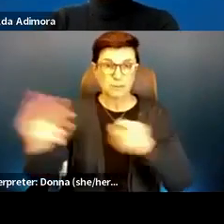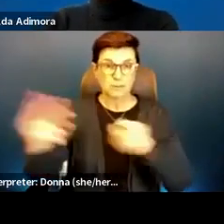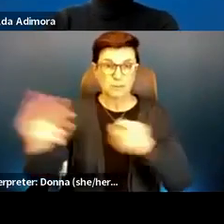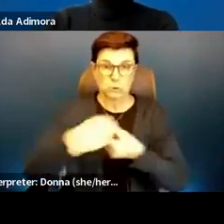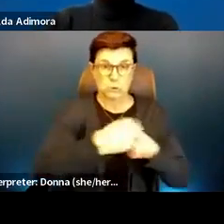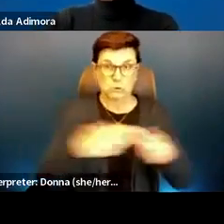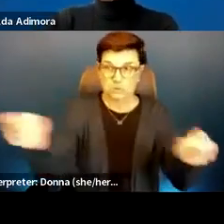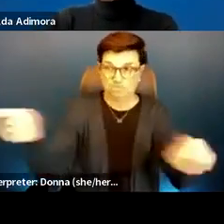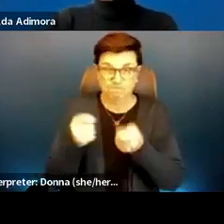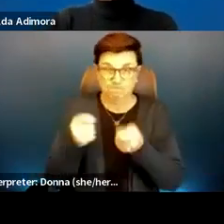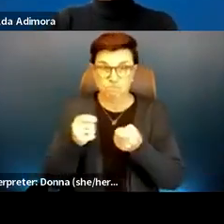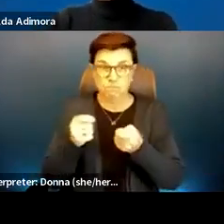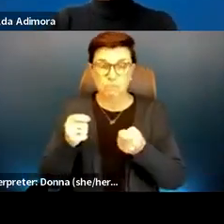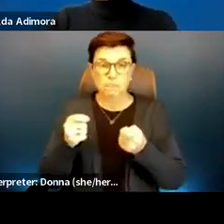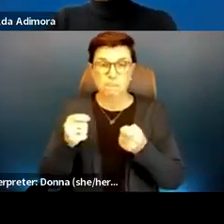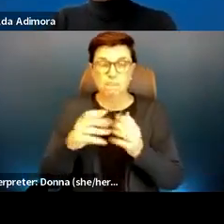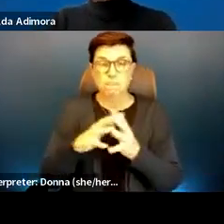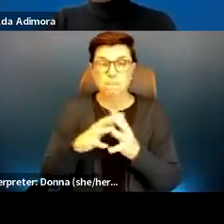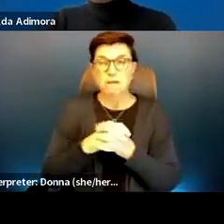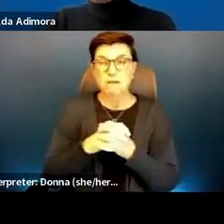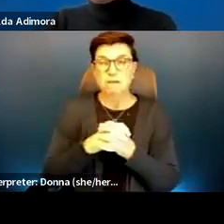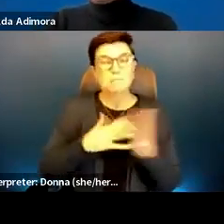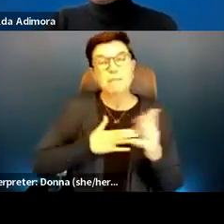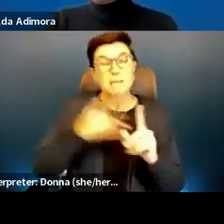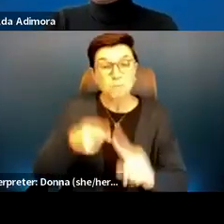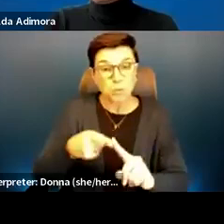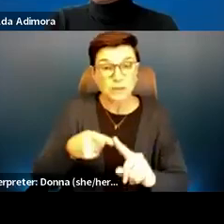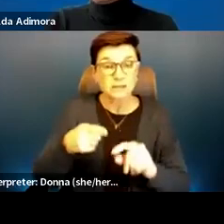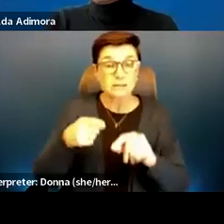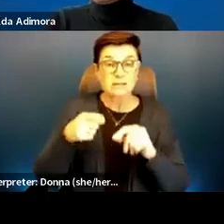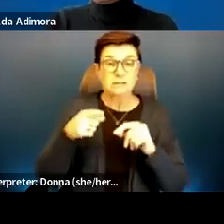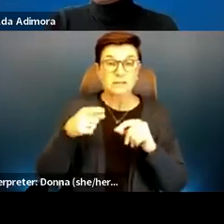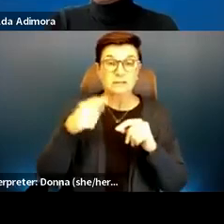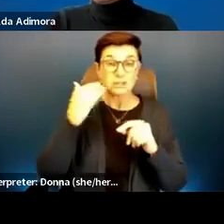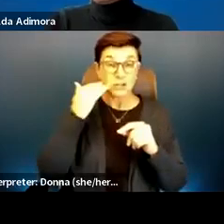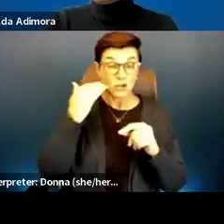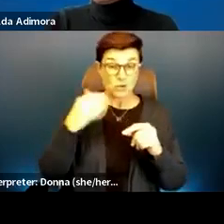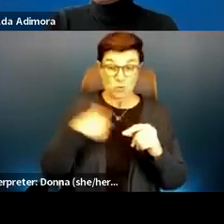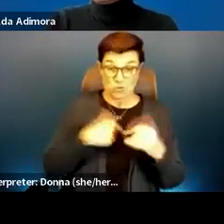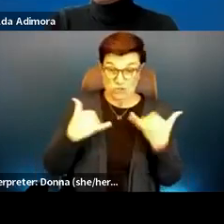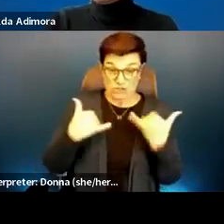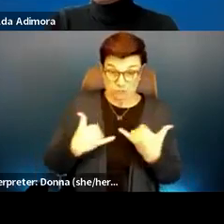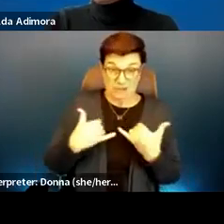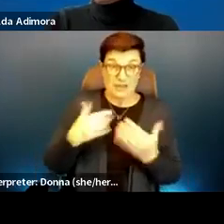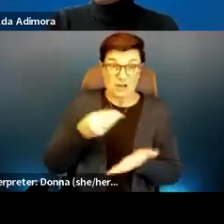that not all the shorter term investments are problematic. I think they're problematic